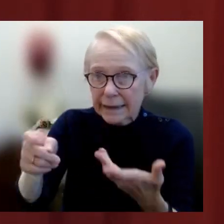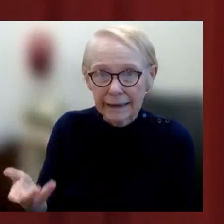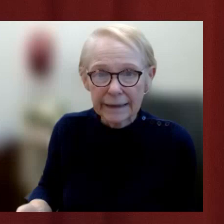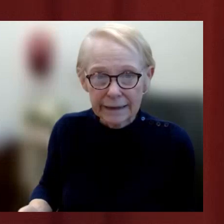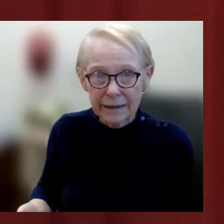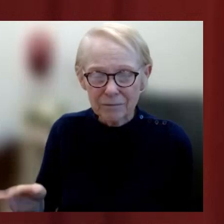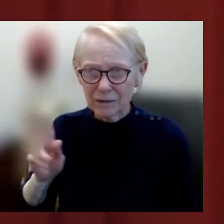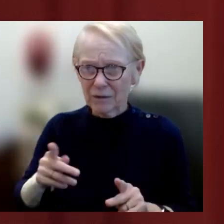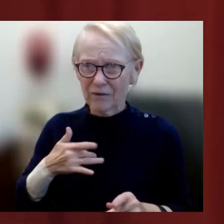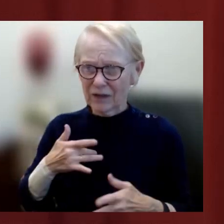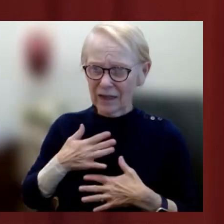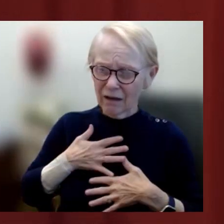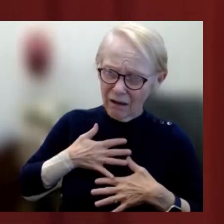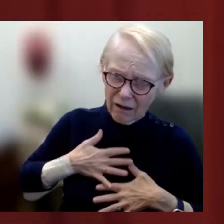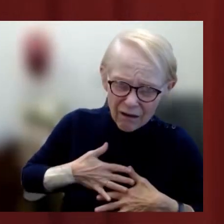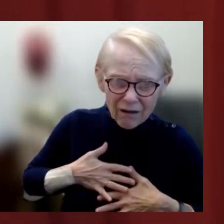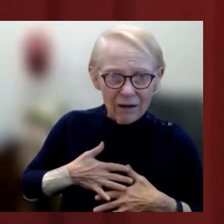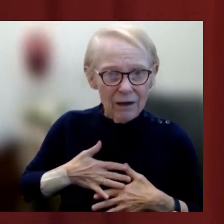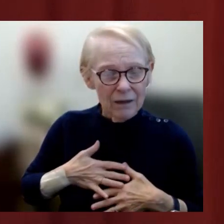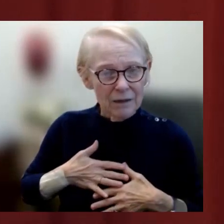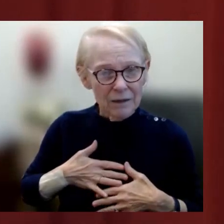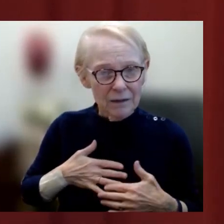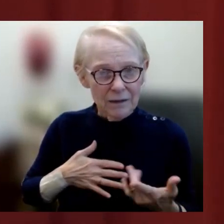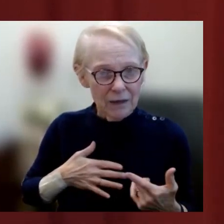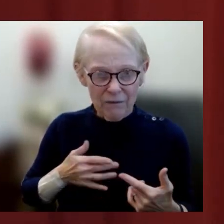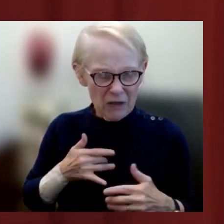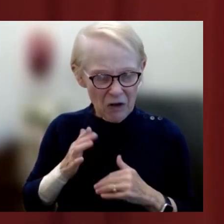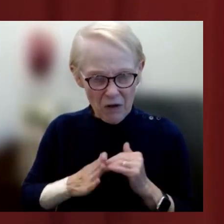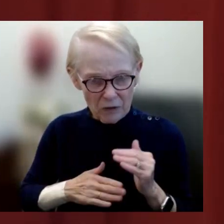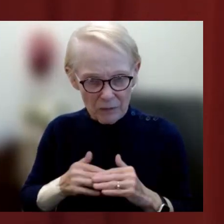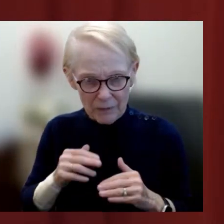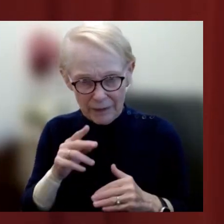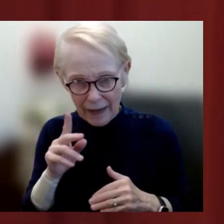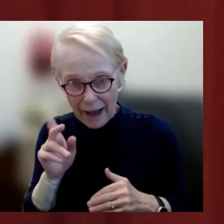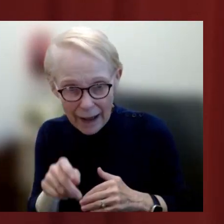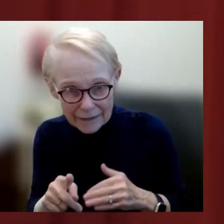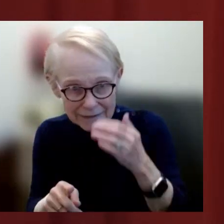discouraged about not voting because they don't feel comfortable in asking questions people at